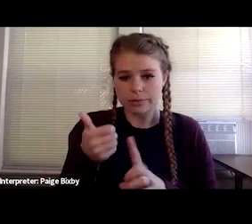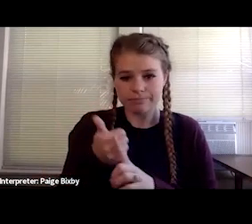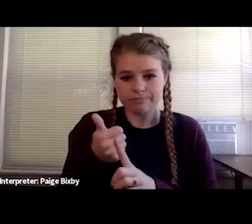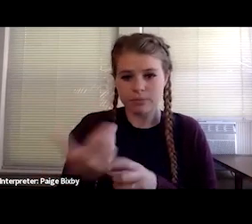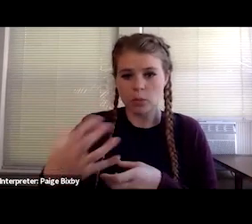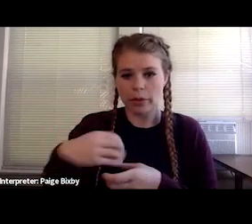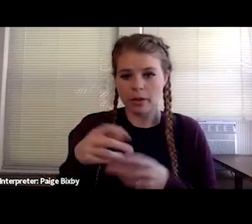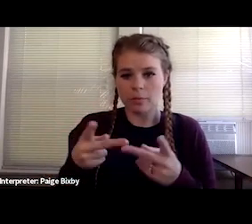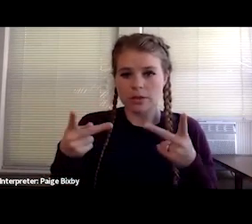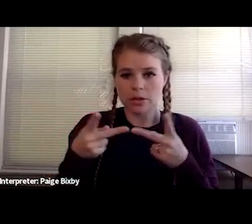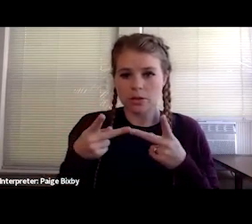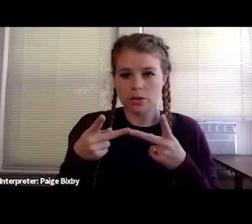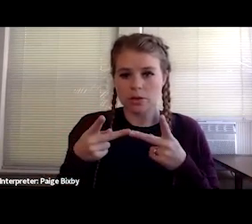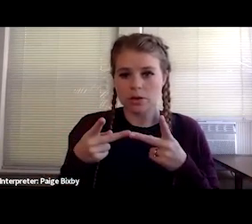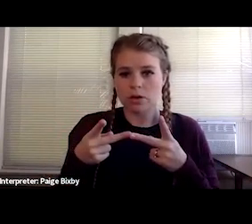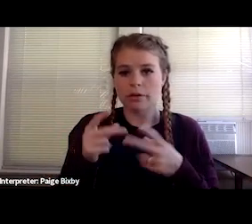where they're closing their own airway off,